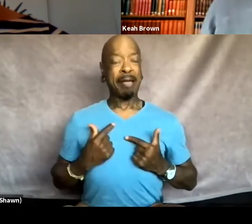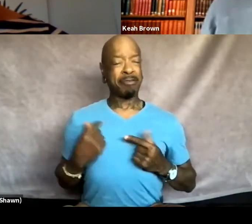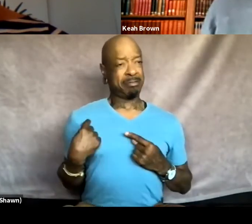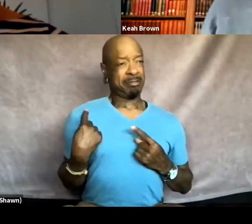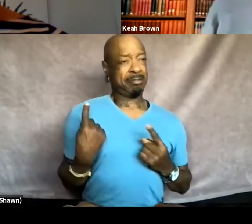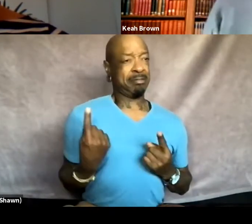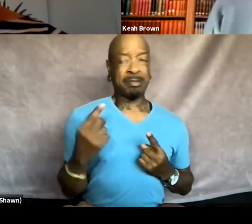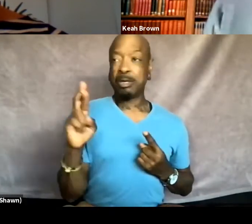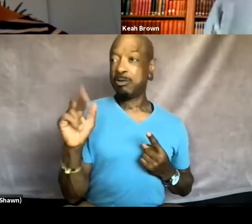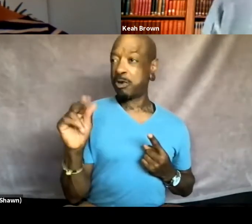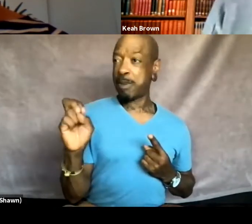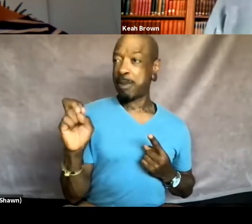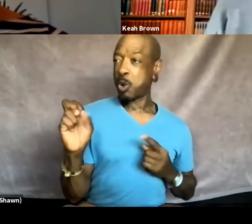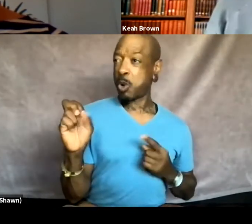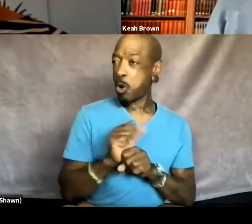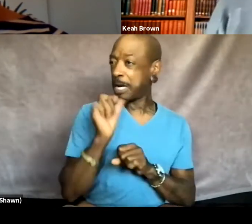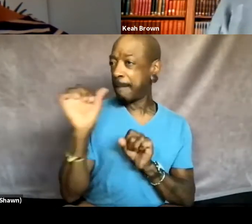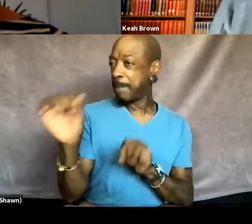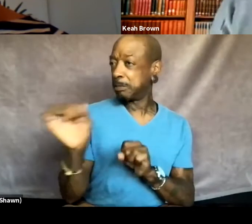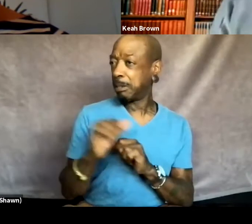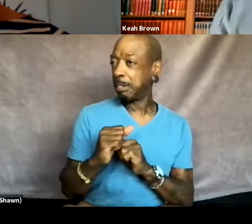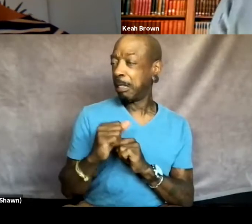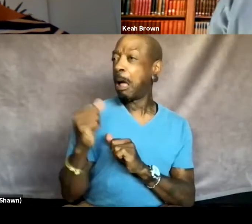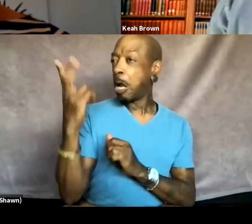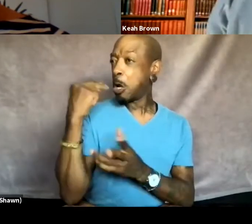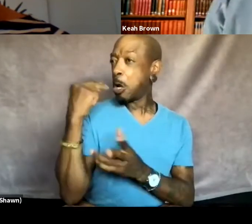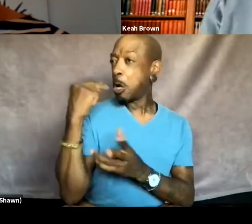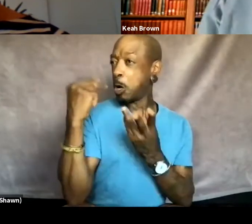Keah Brown: We spend our lives being told that no you can't possibly work from home,